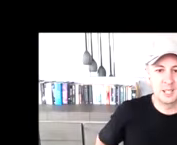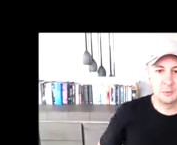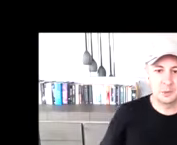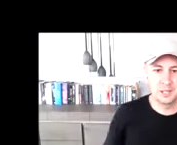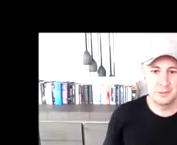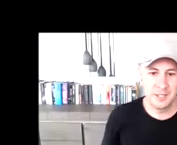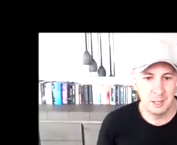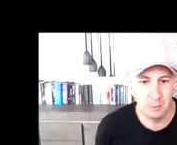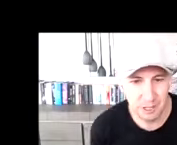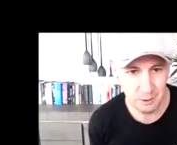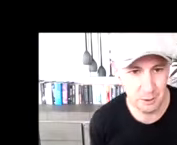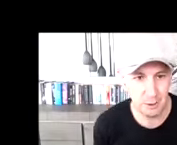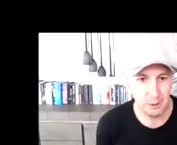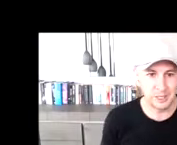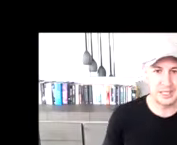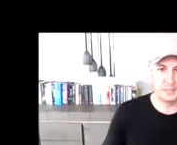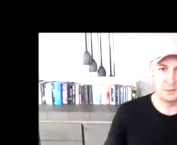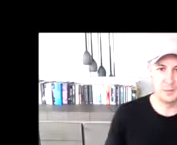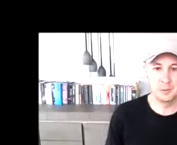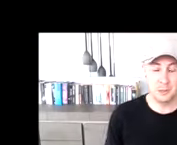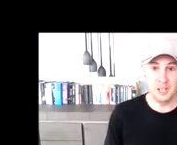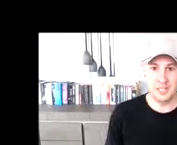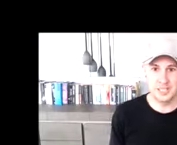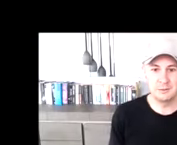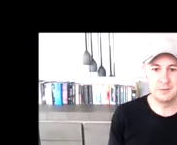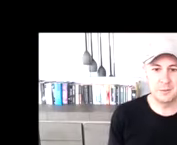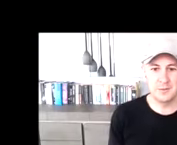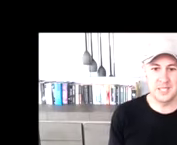We would love to see where you're all calling in from or dialling from today.